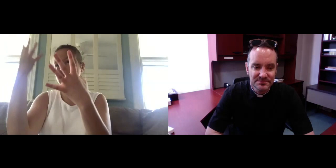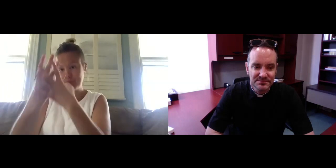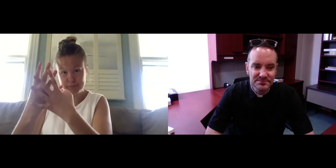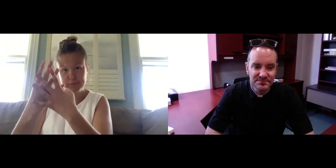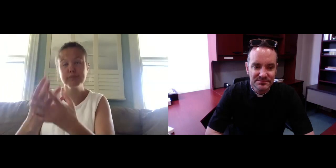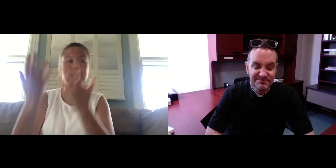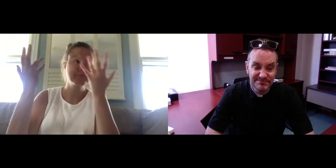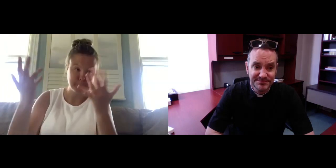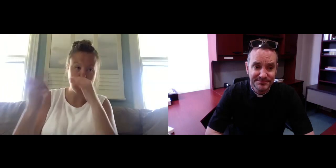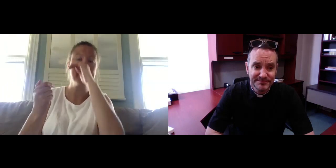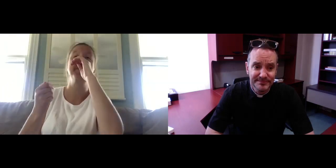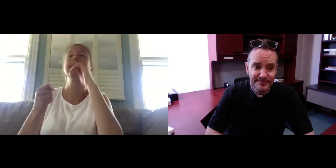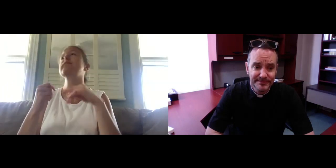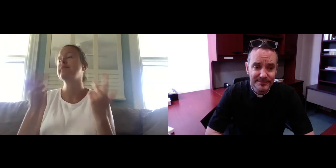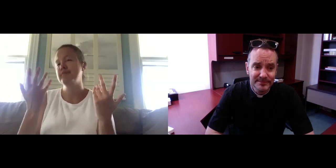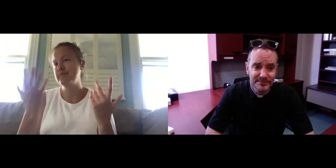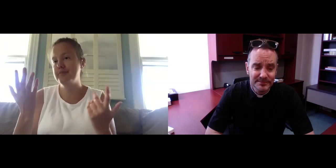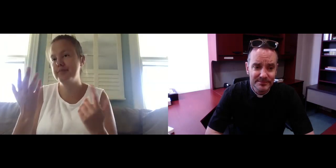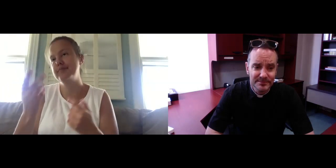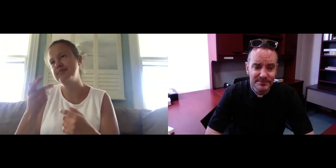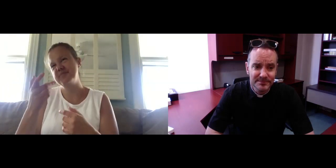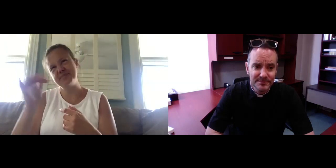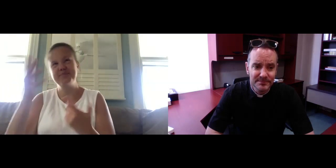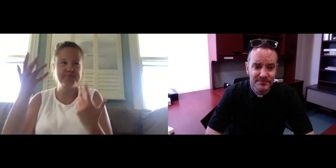can't go shopping, we can't go to Church. There are so many restrictions placed on